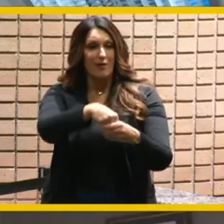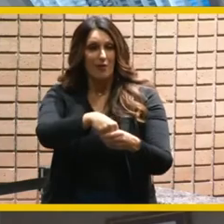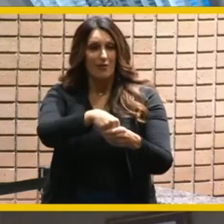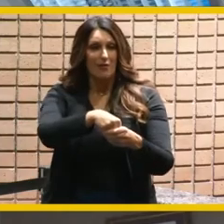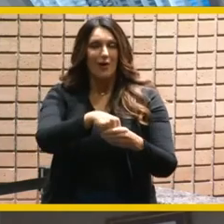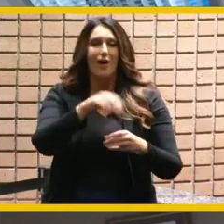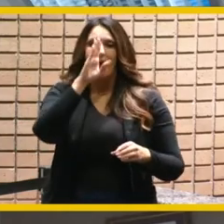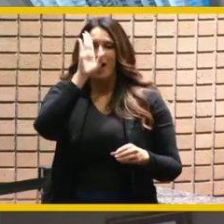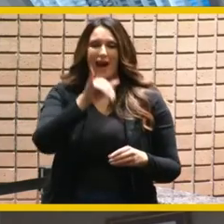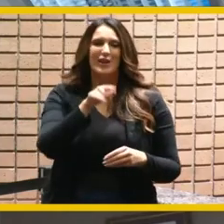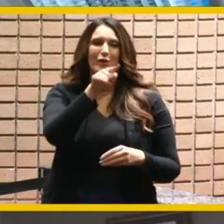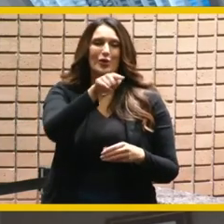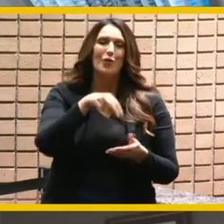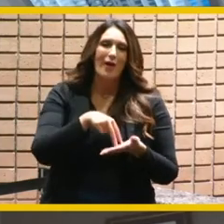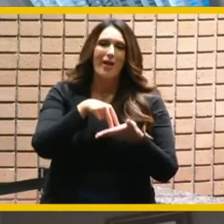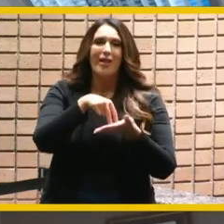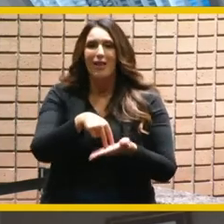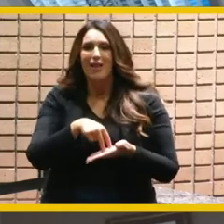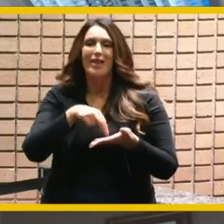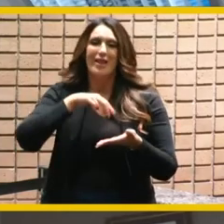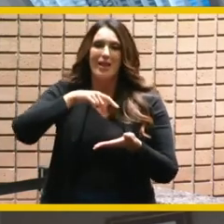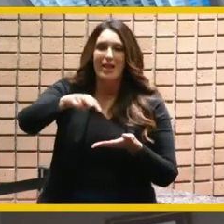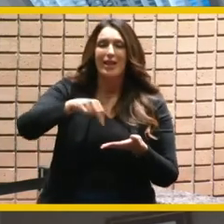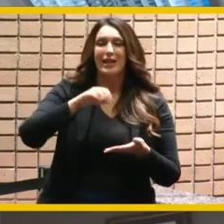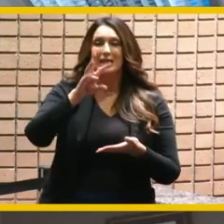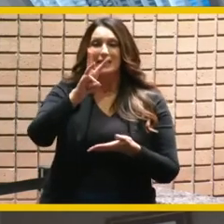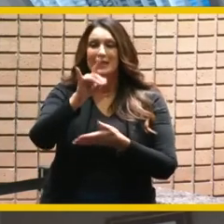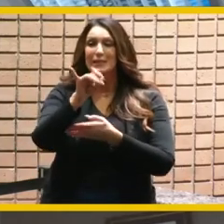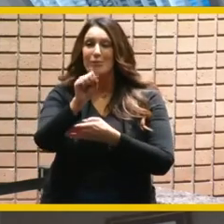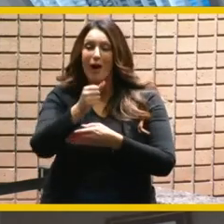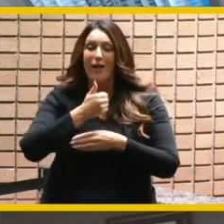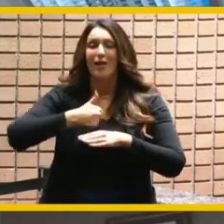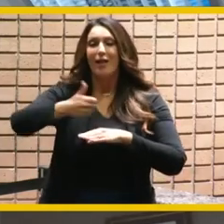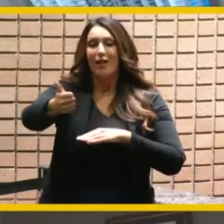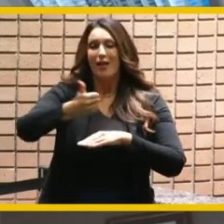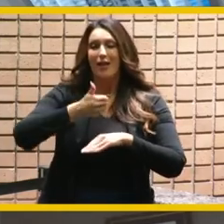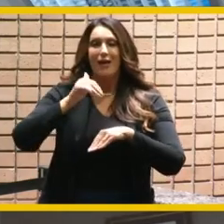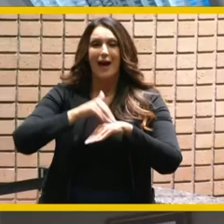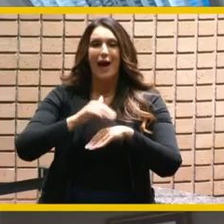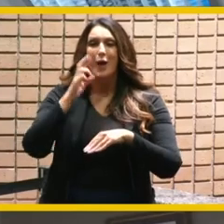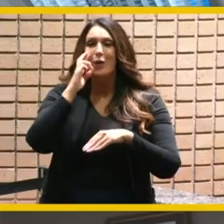little sore after walking the nearly six mile route of the parade but the sight of you and